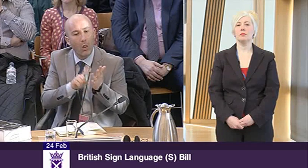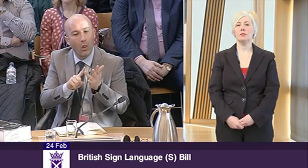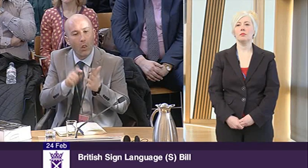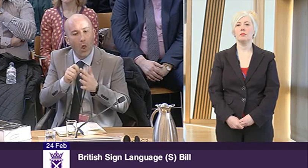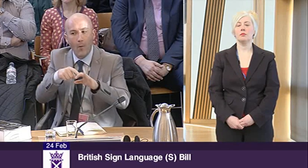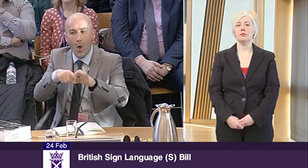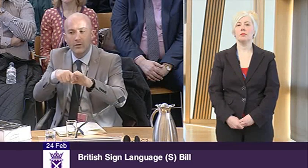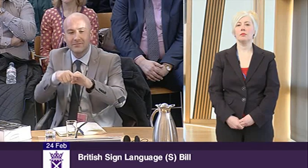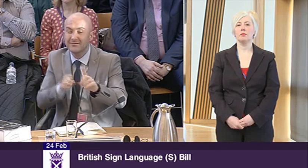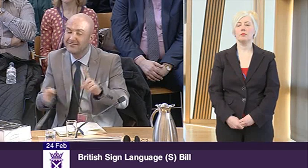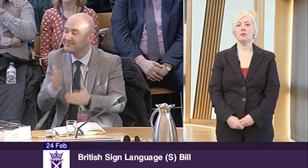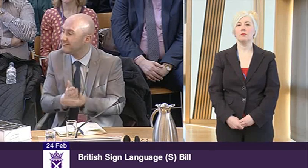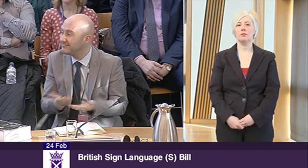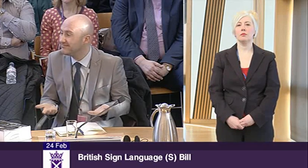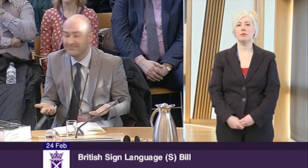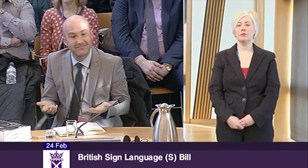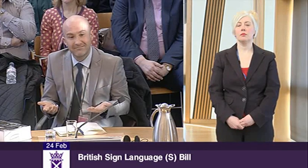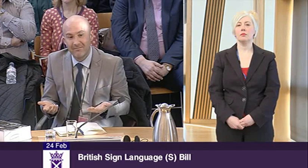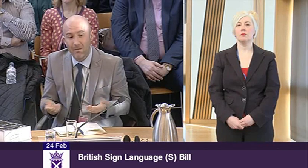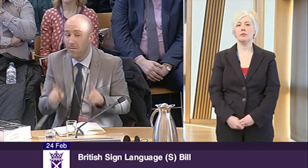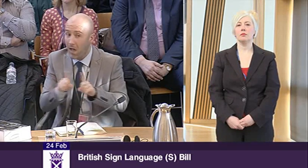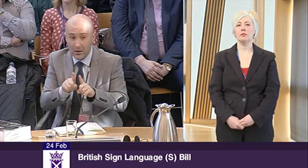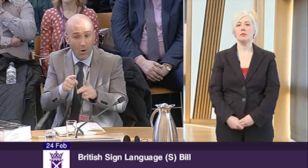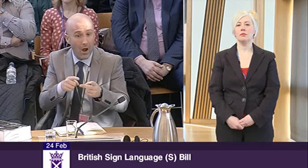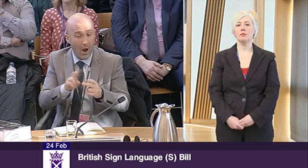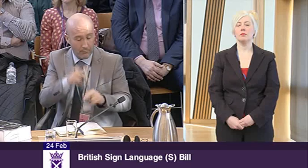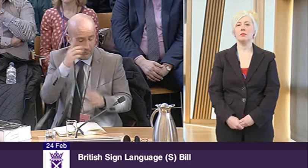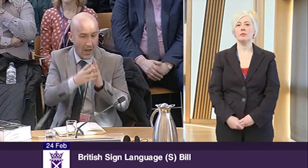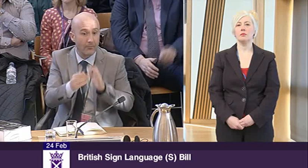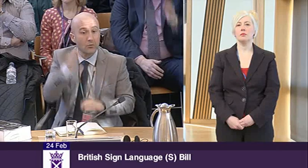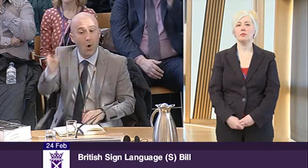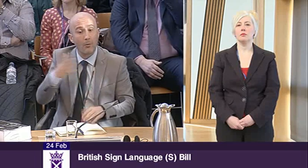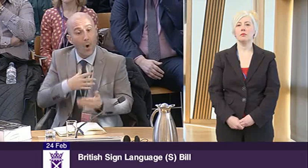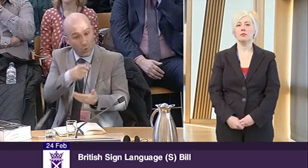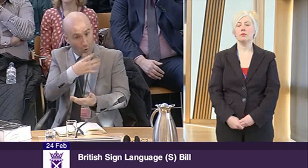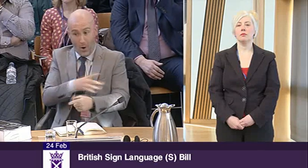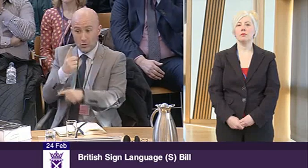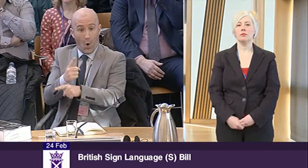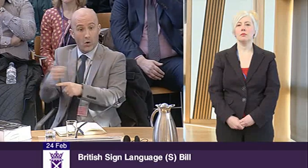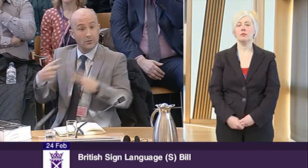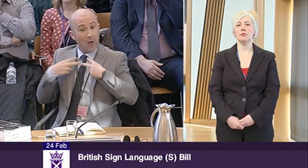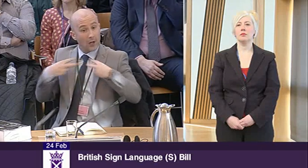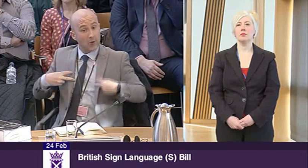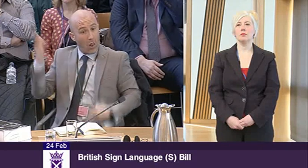that deaf people need are deemed not reasonable. That is a loophole in the legislation.